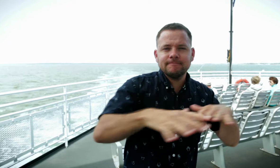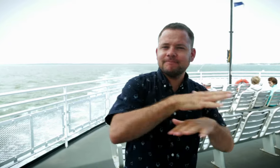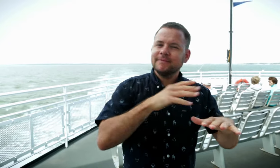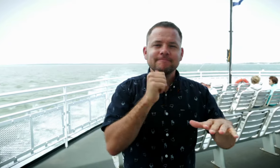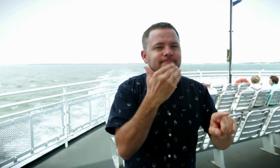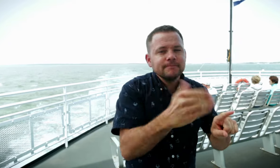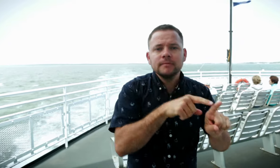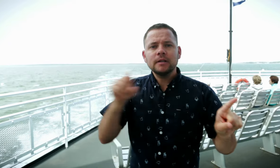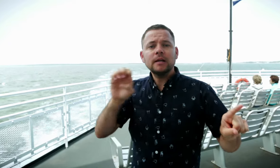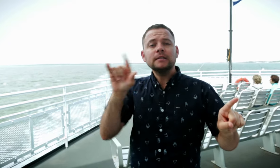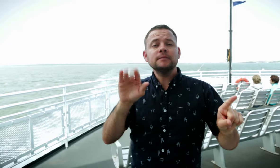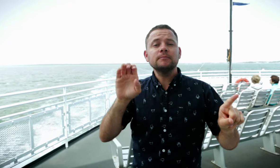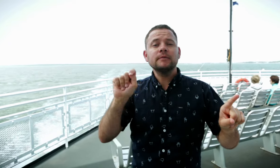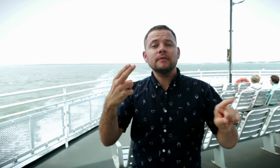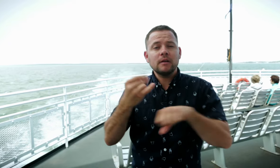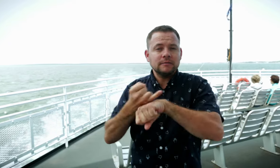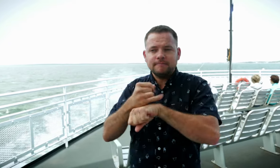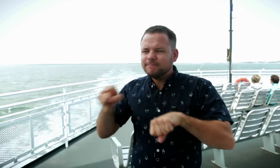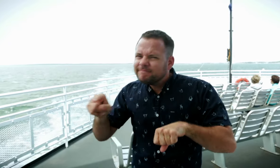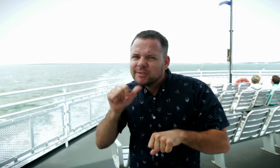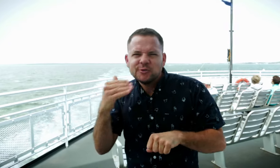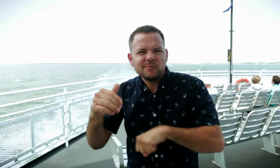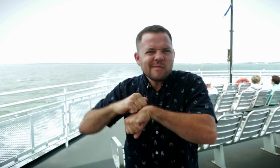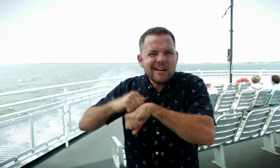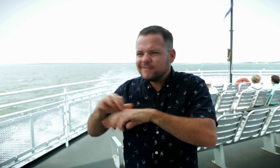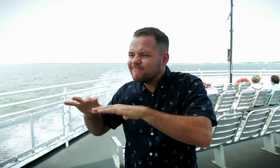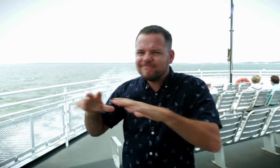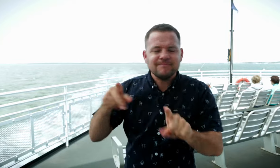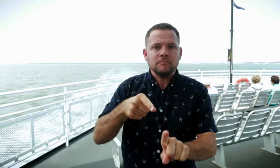Elizabeth Island was too rocky as well.